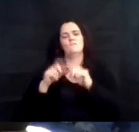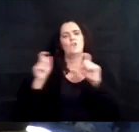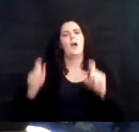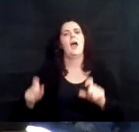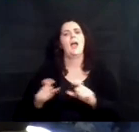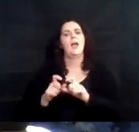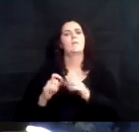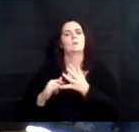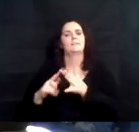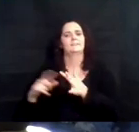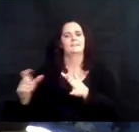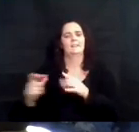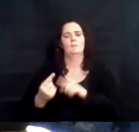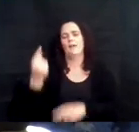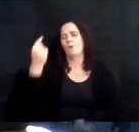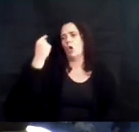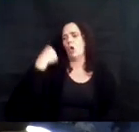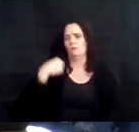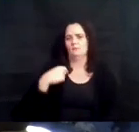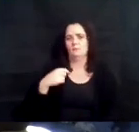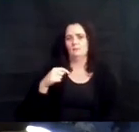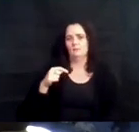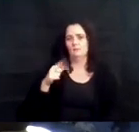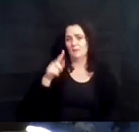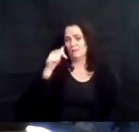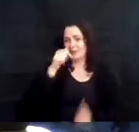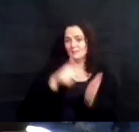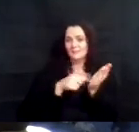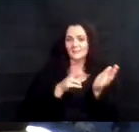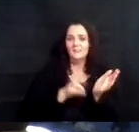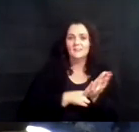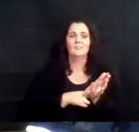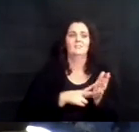Now, video is different, television is different, digital is different.